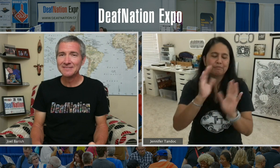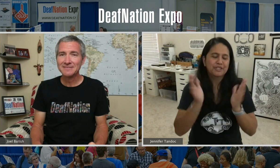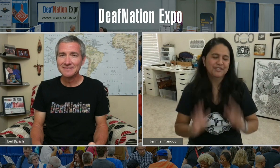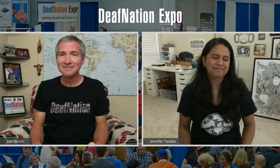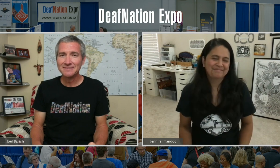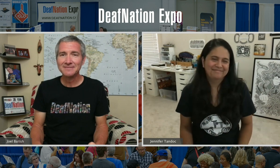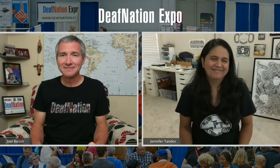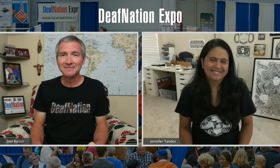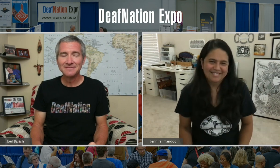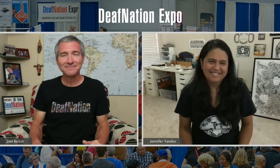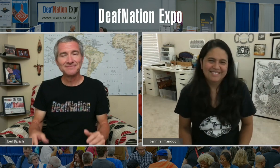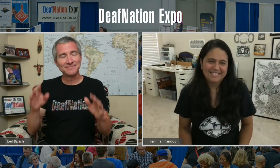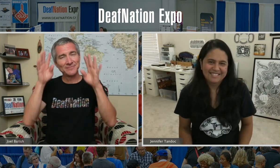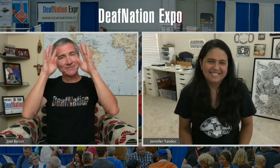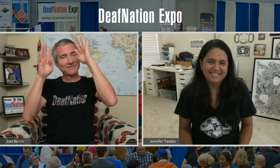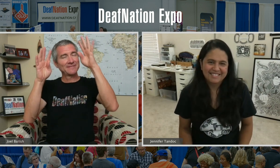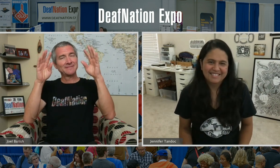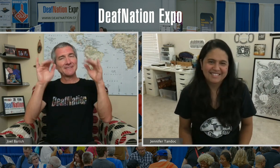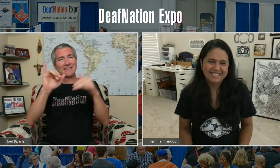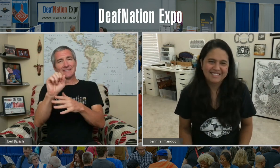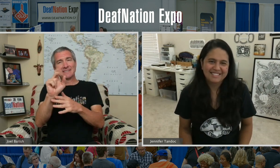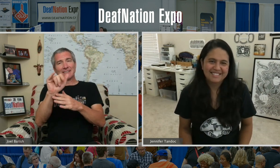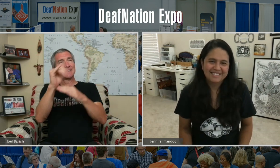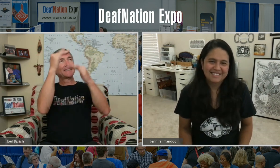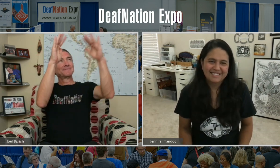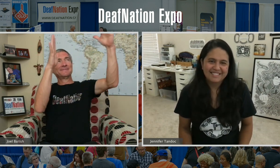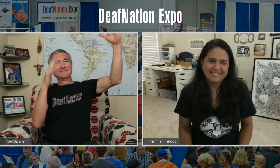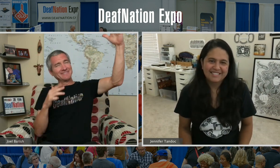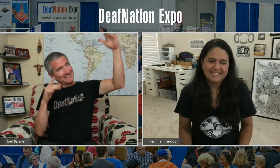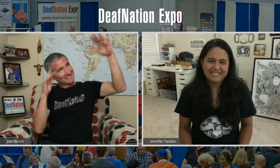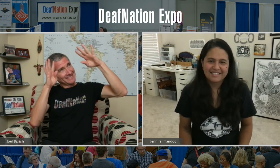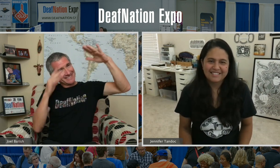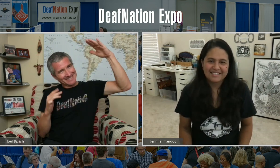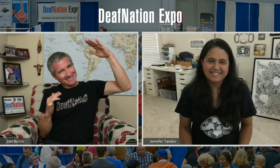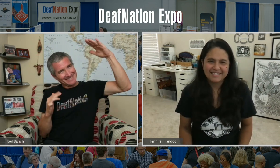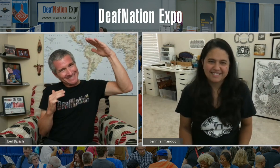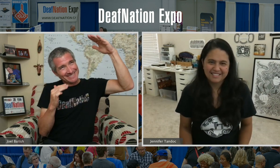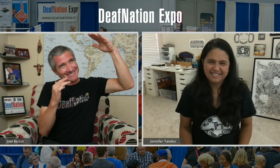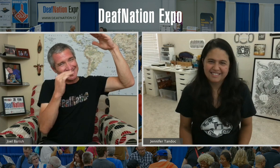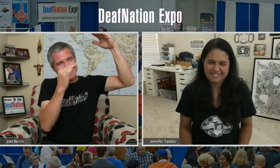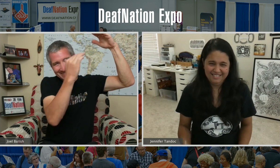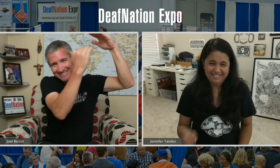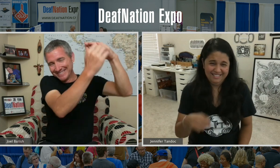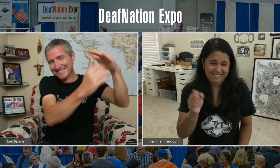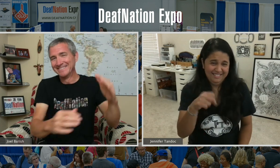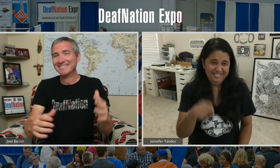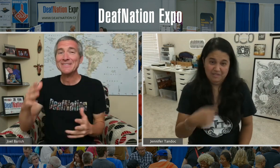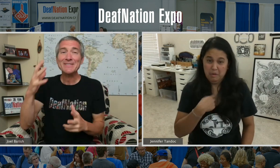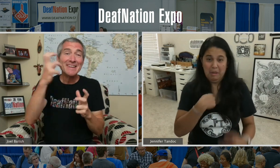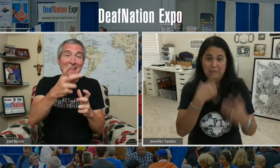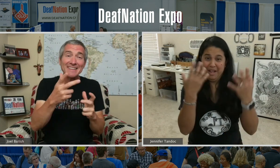It’s champ. Creativity like the sky. There is no limit!